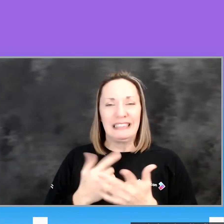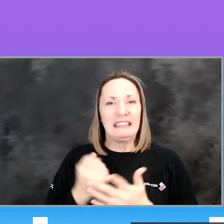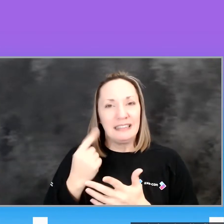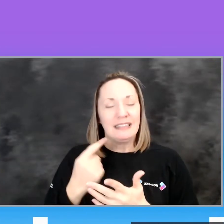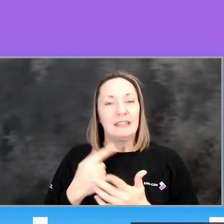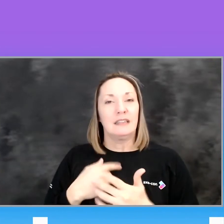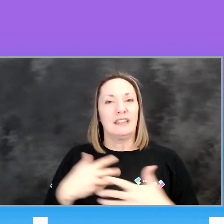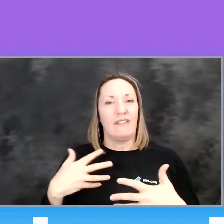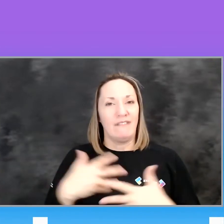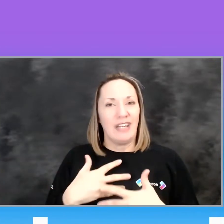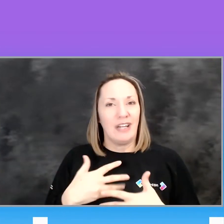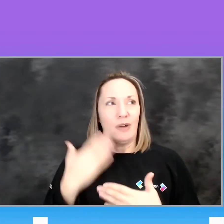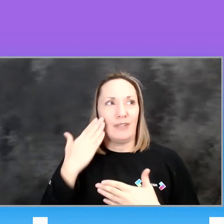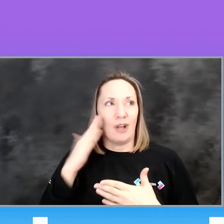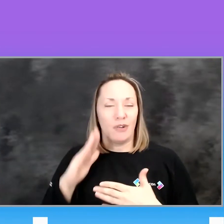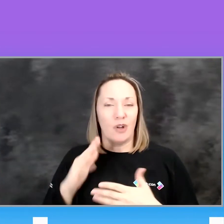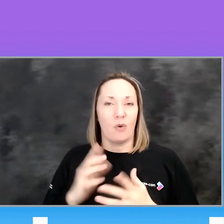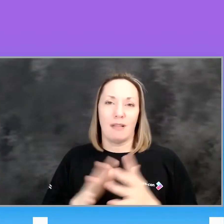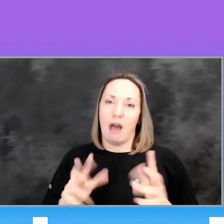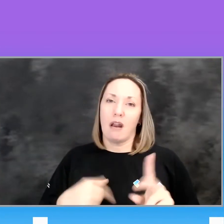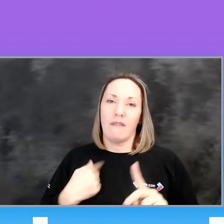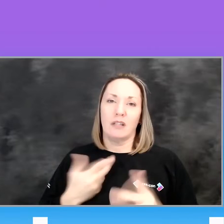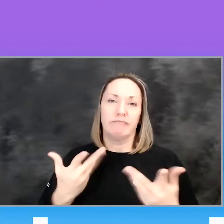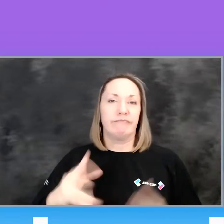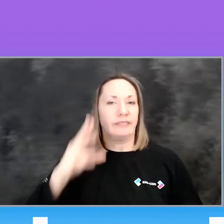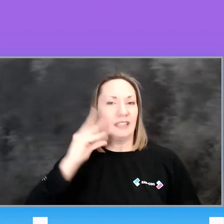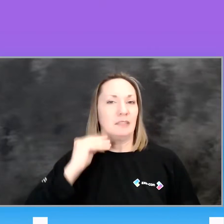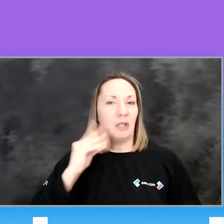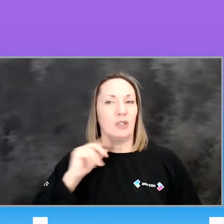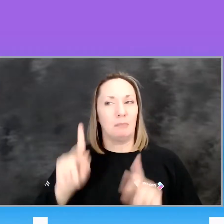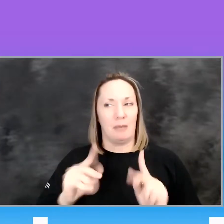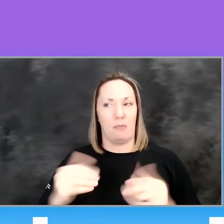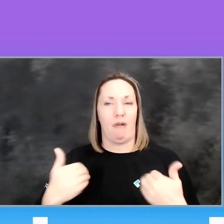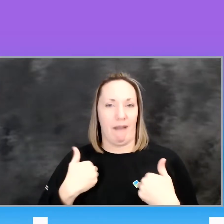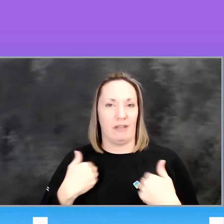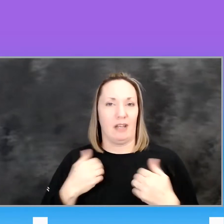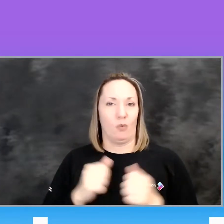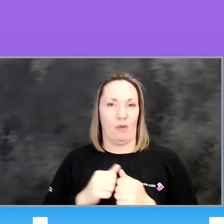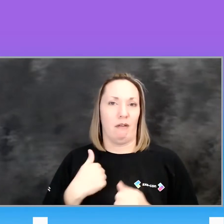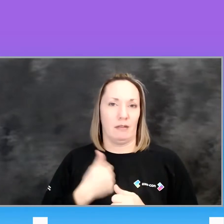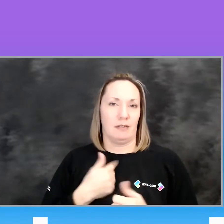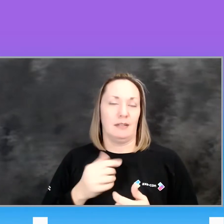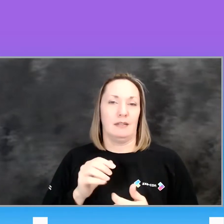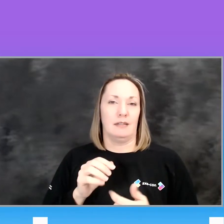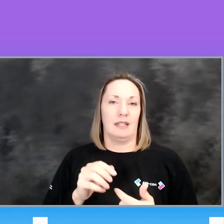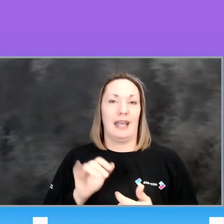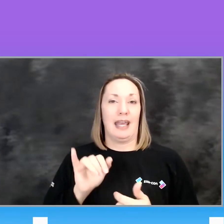unknown, which I think a lot of us experience people having with